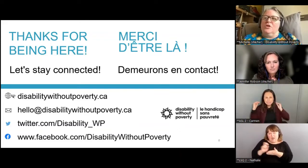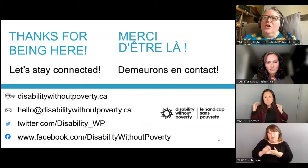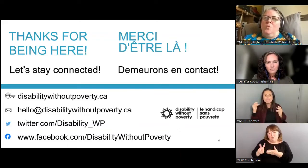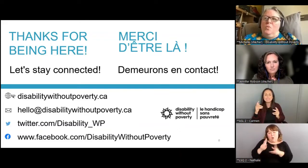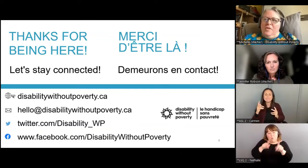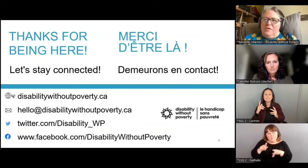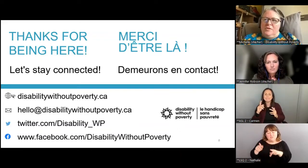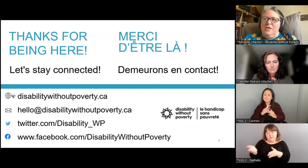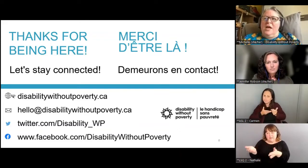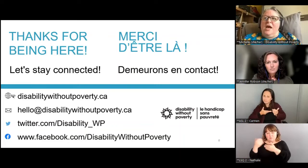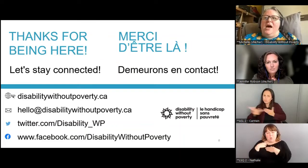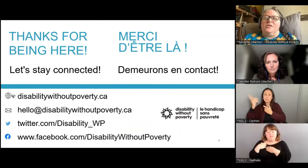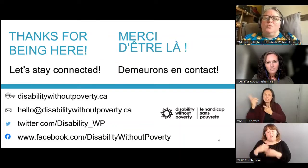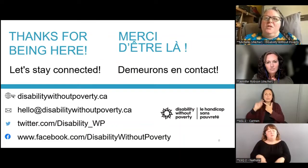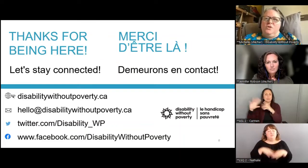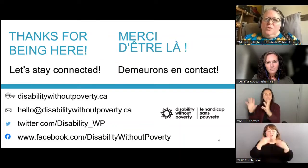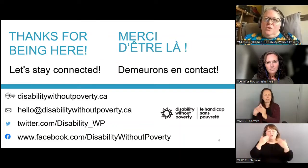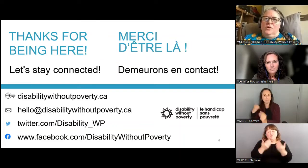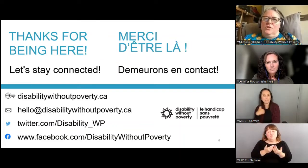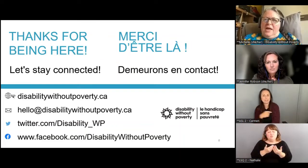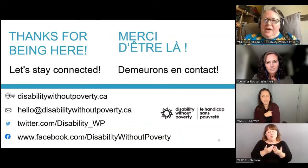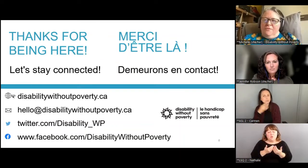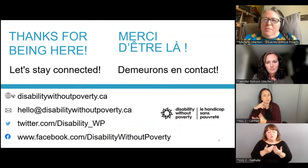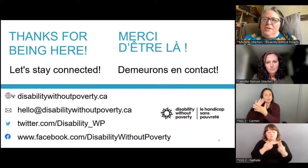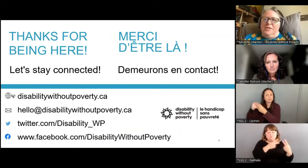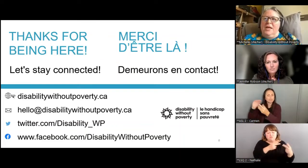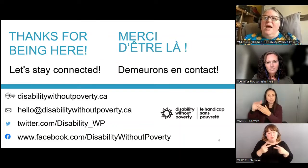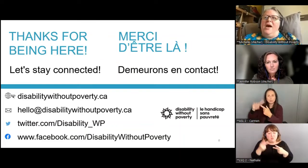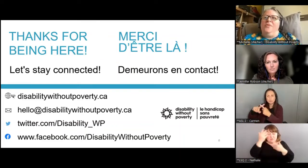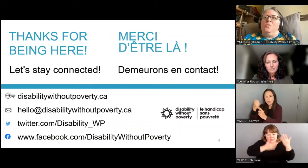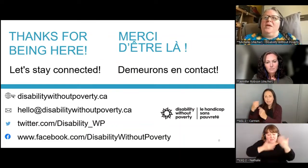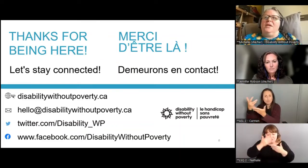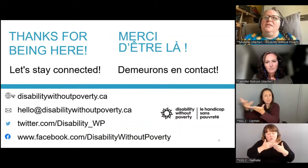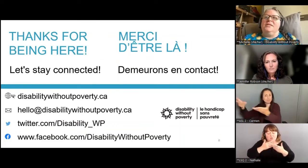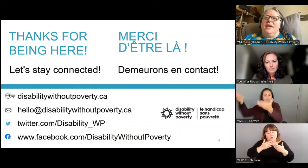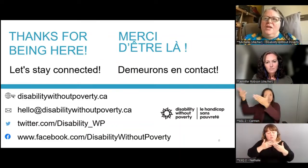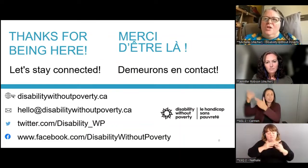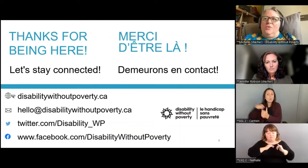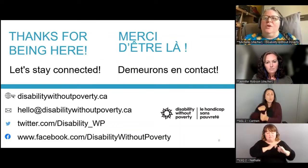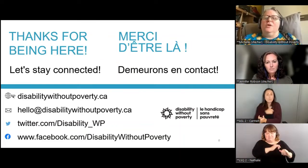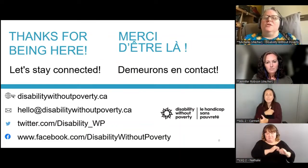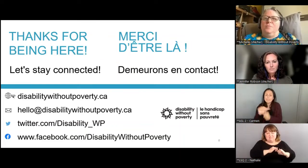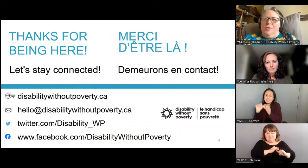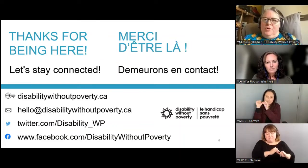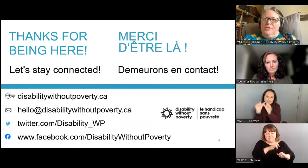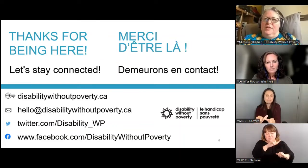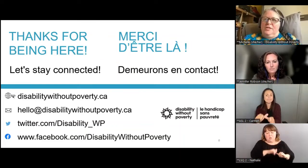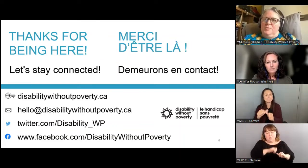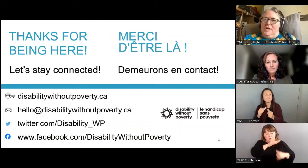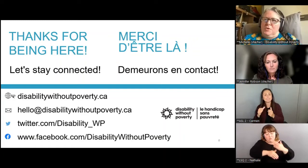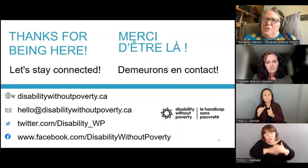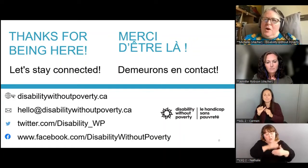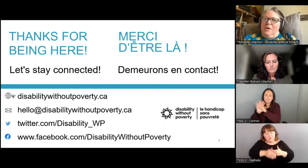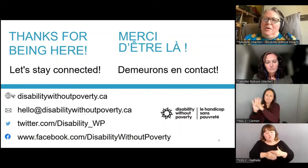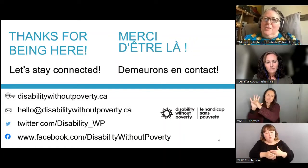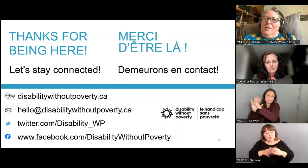GO WITH US AS WE TALK TO EVERYBODY. AND THAT WE CONTINUE TO PUT THIS PRESSURE ON.